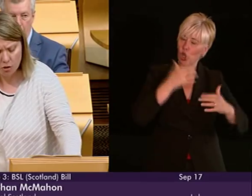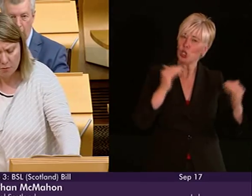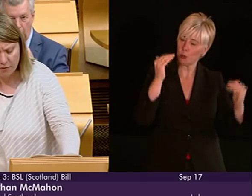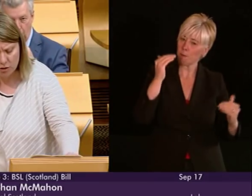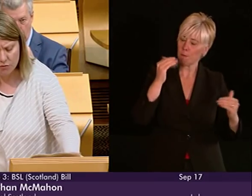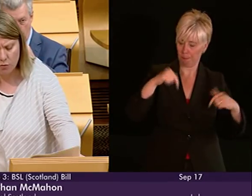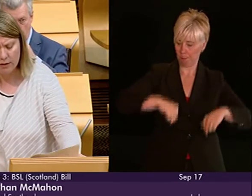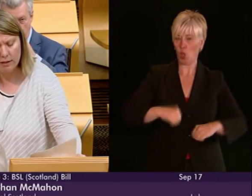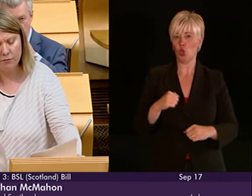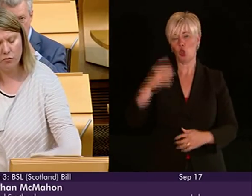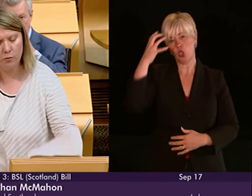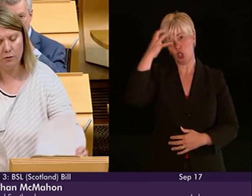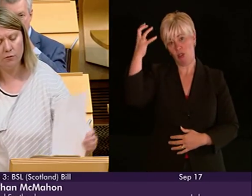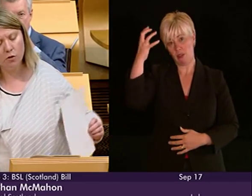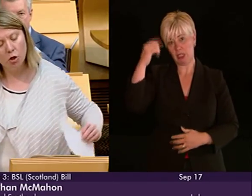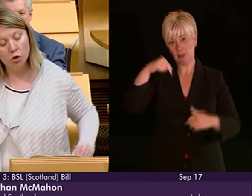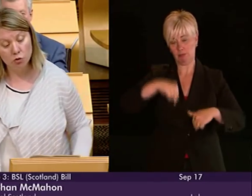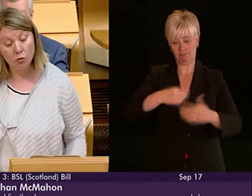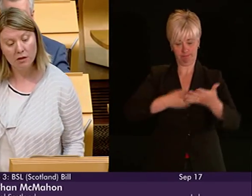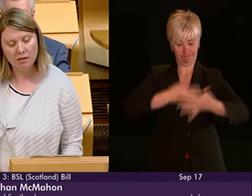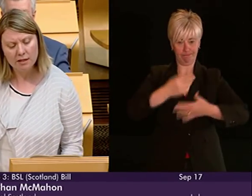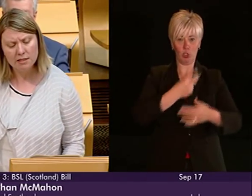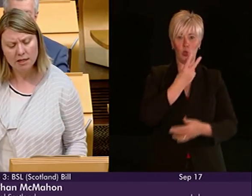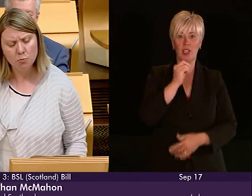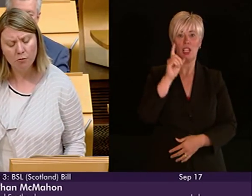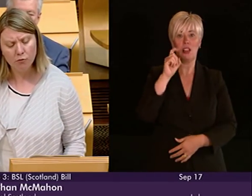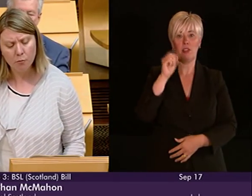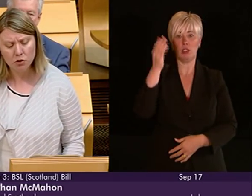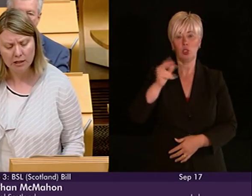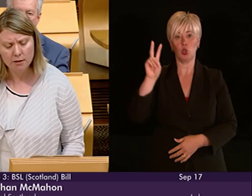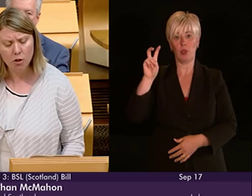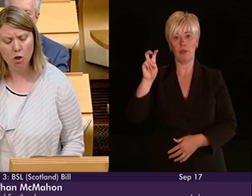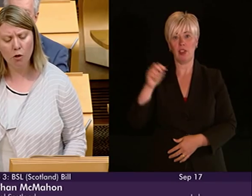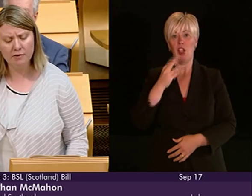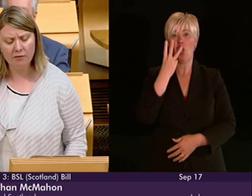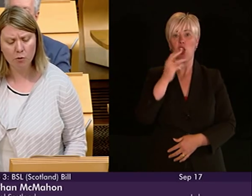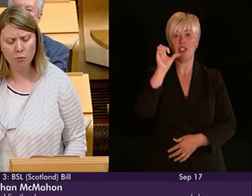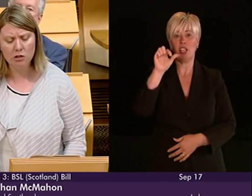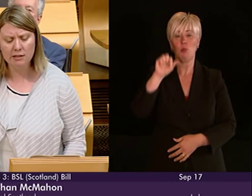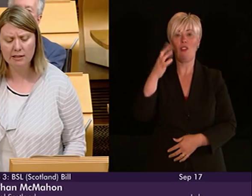Scottish Government figures for 2011-12 show that 36.4 per cent of deaf school leavers